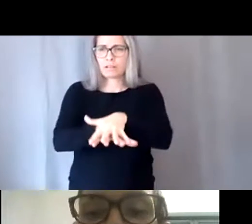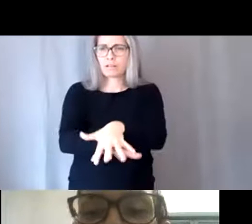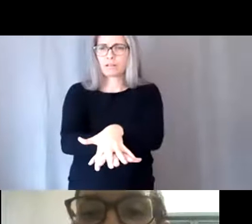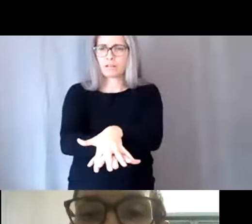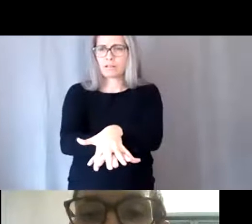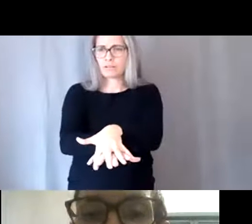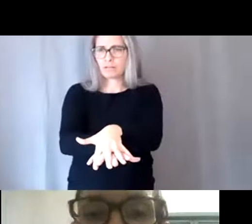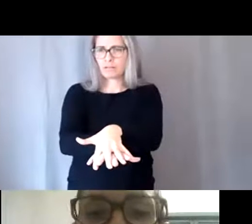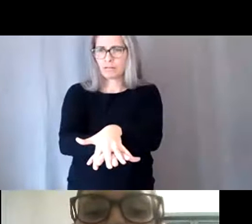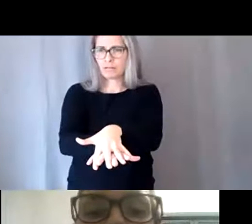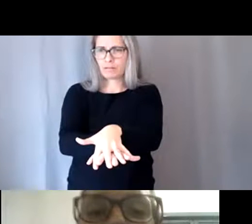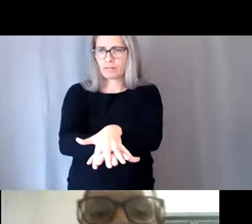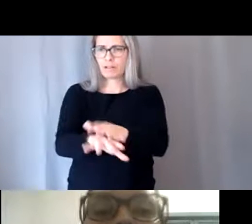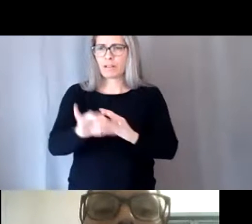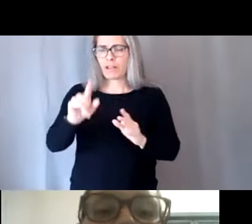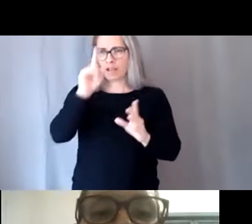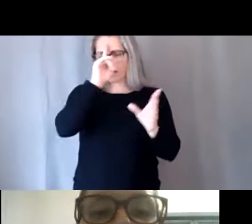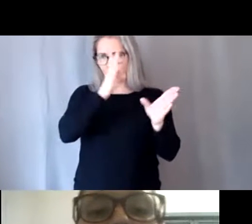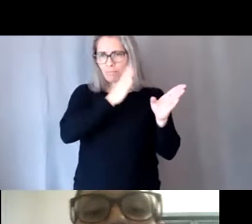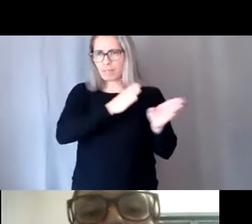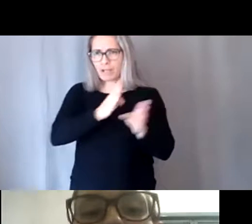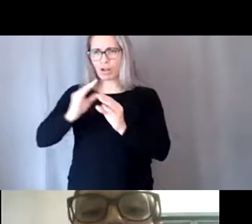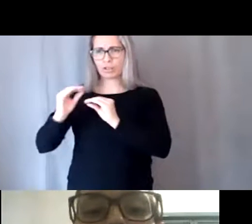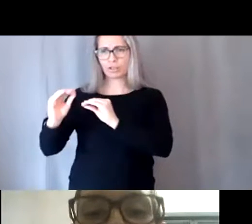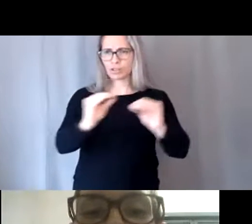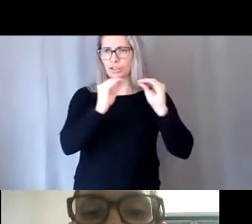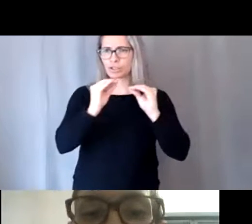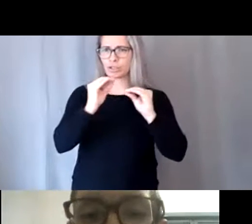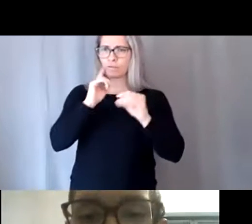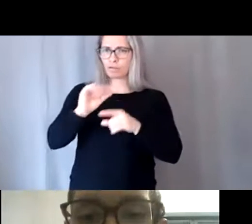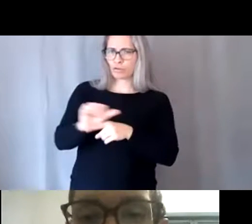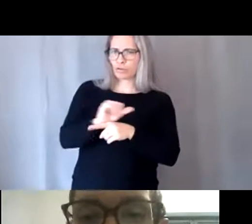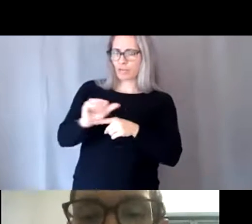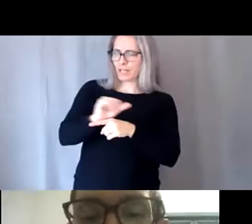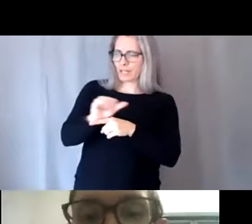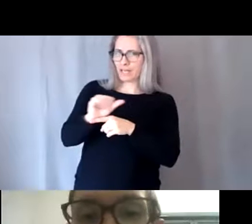health professionals are also produced there